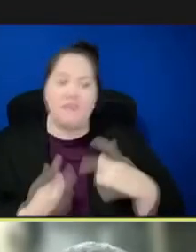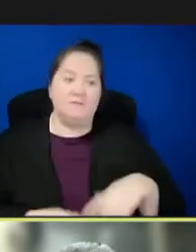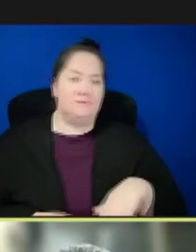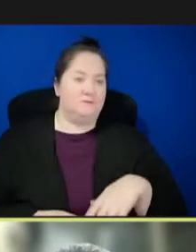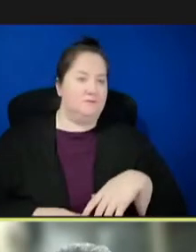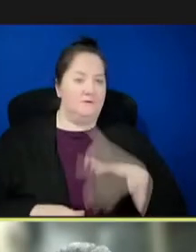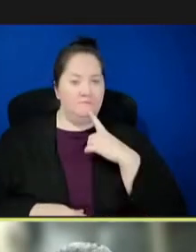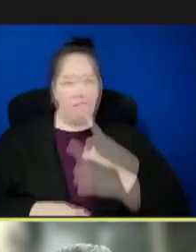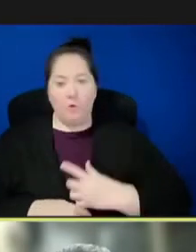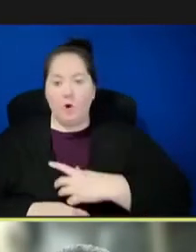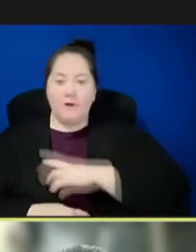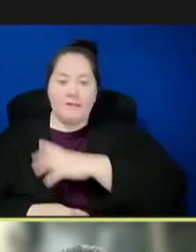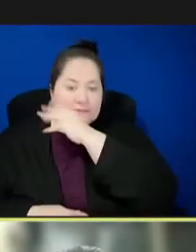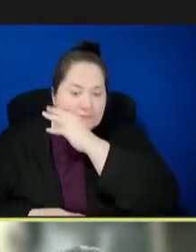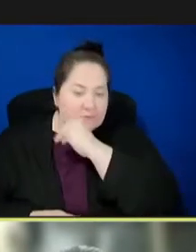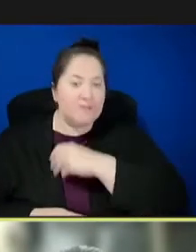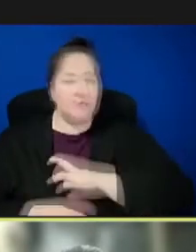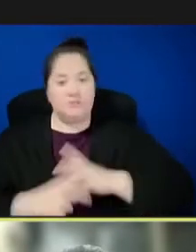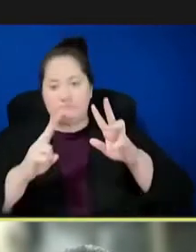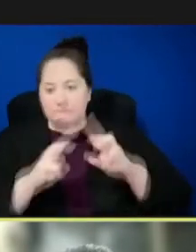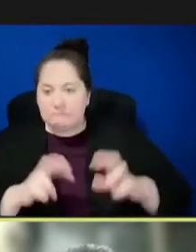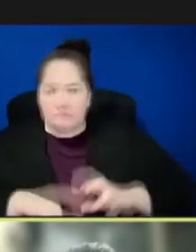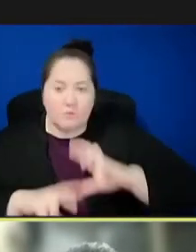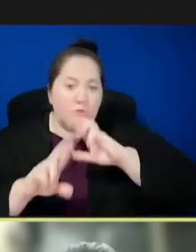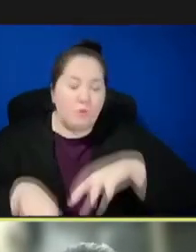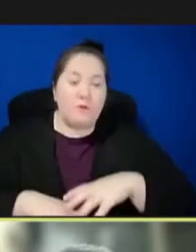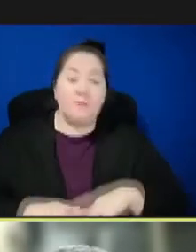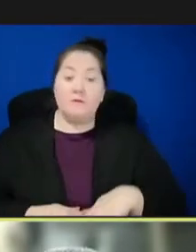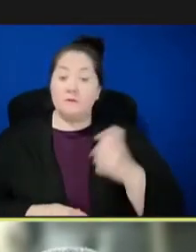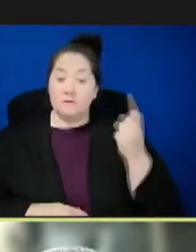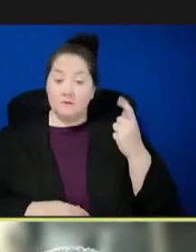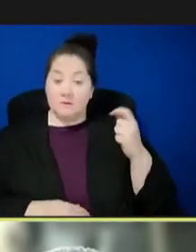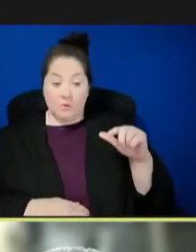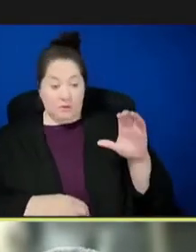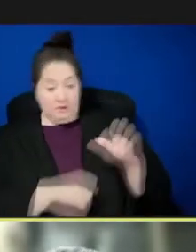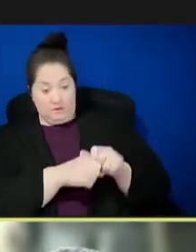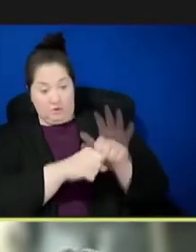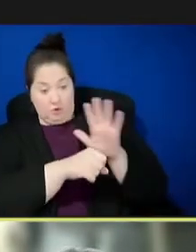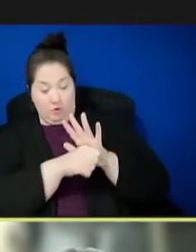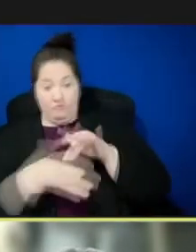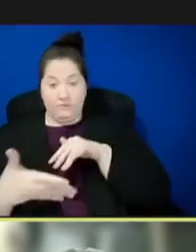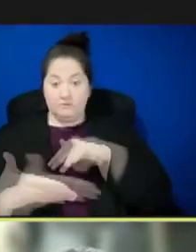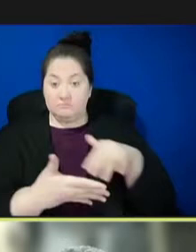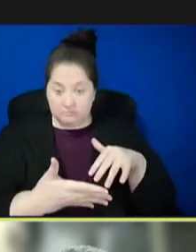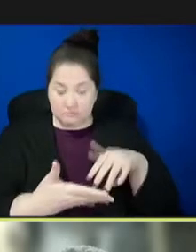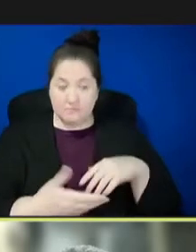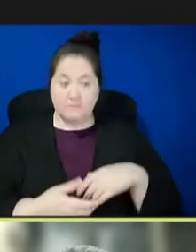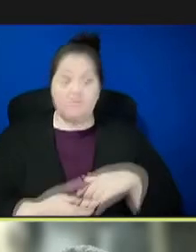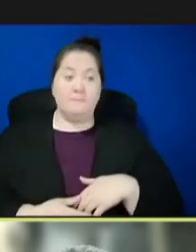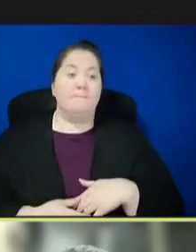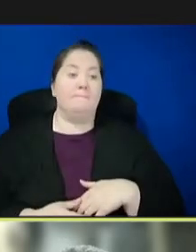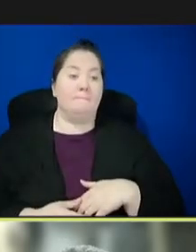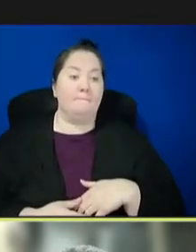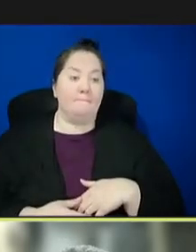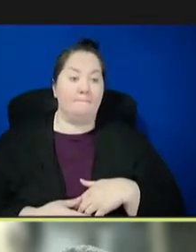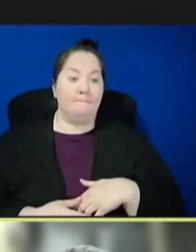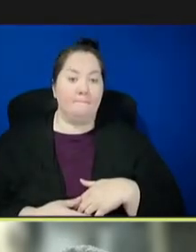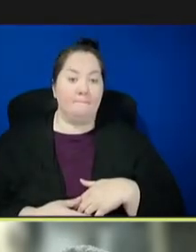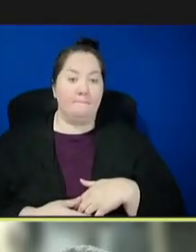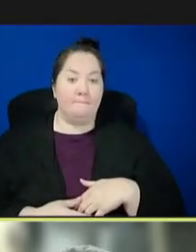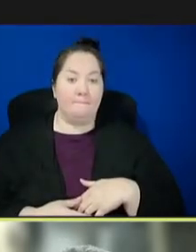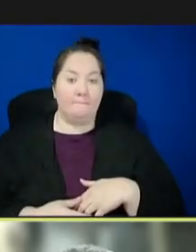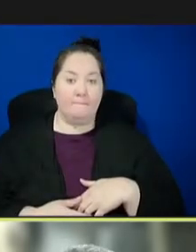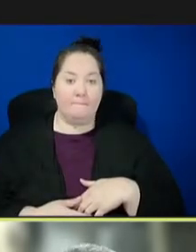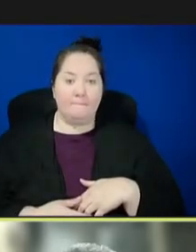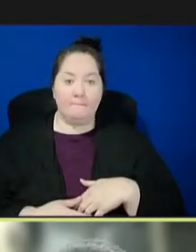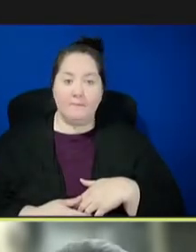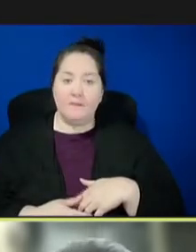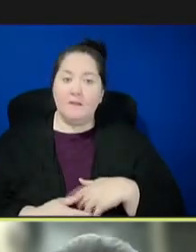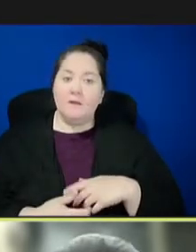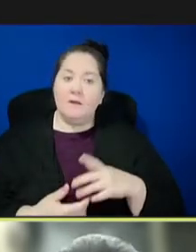analysis and reporting. In the case of the COVID vaccine study, simply looking at the inflection